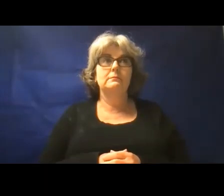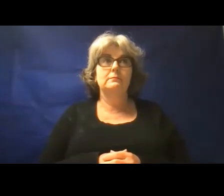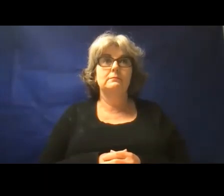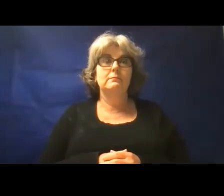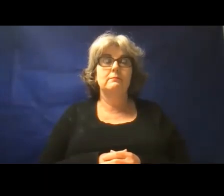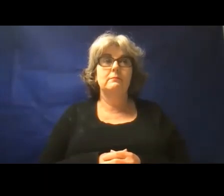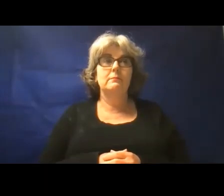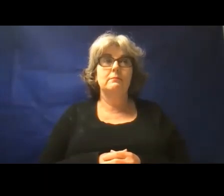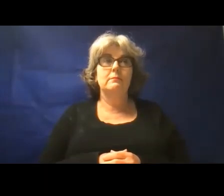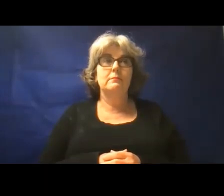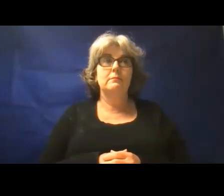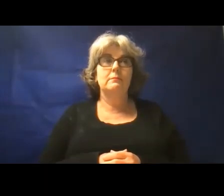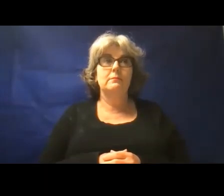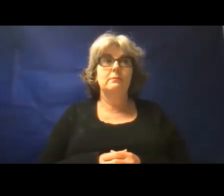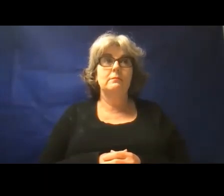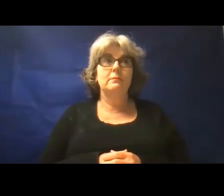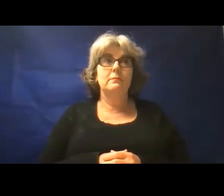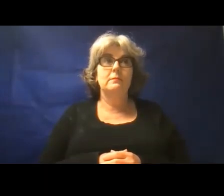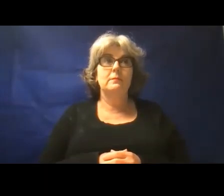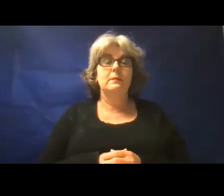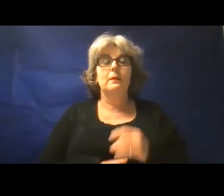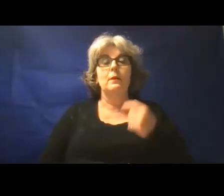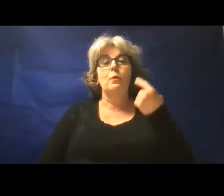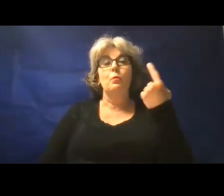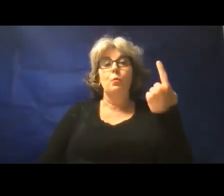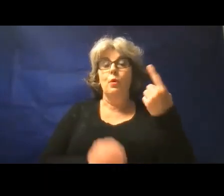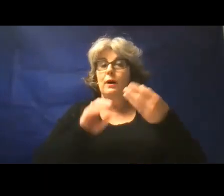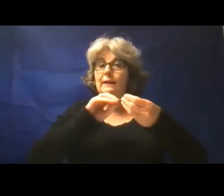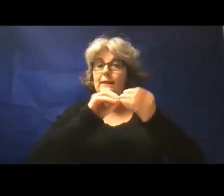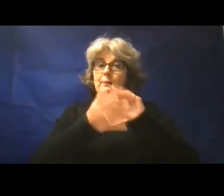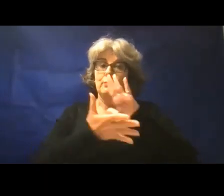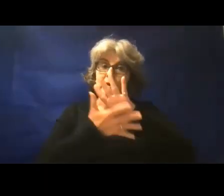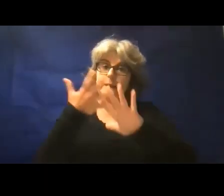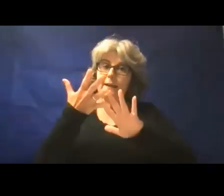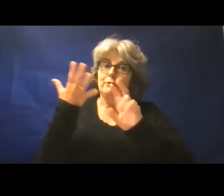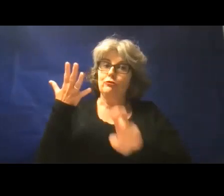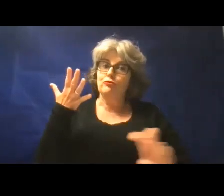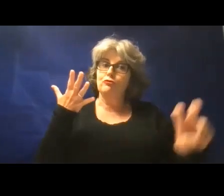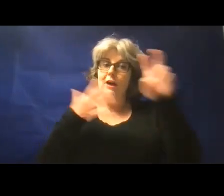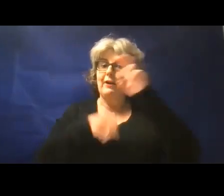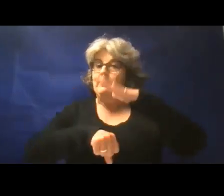is more than one quantitative indicator in each of the travel advisories we've always hoped that